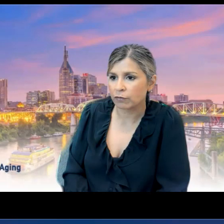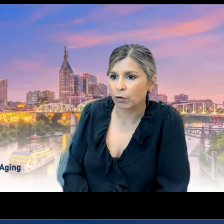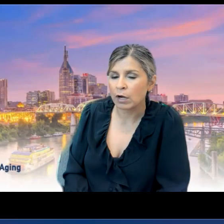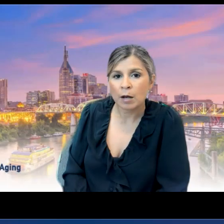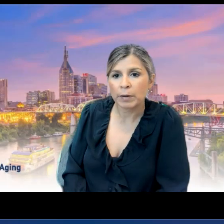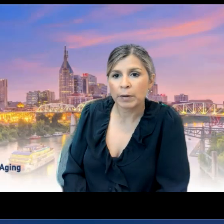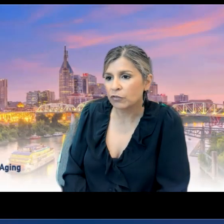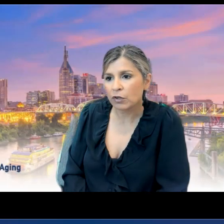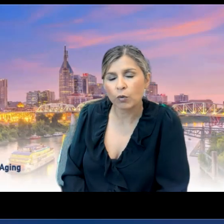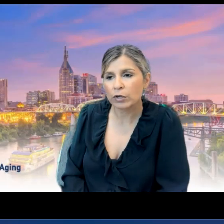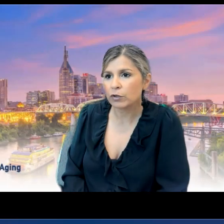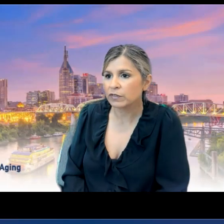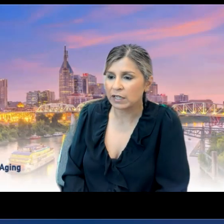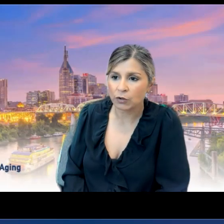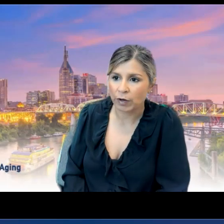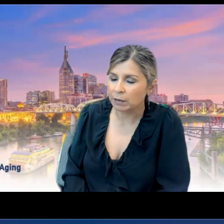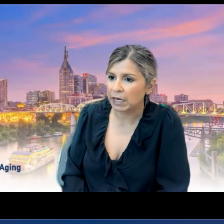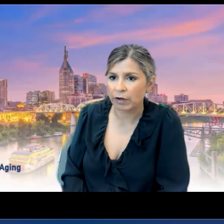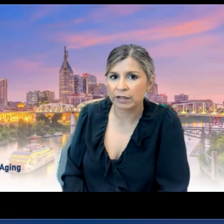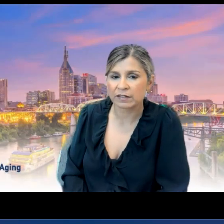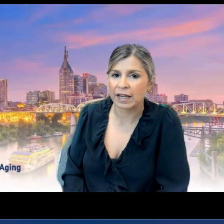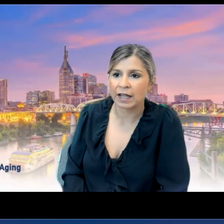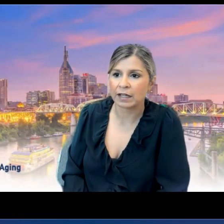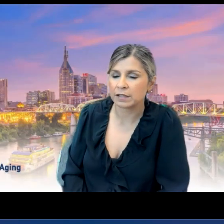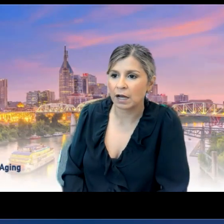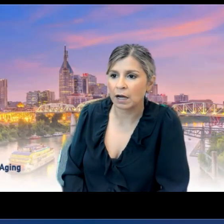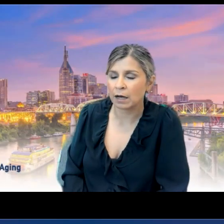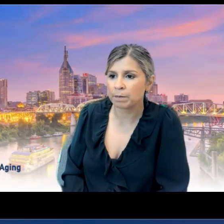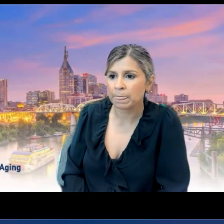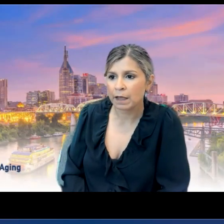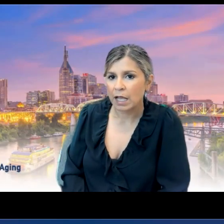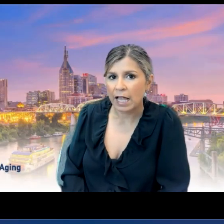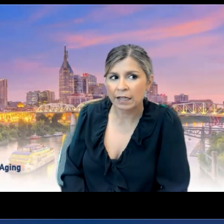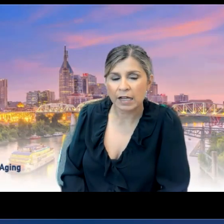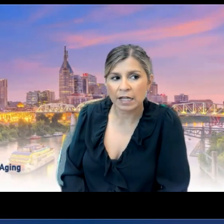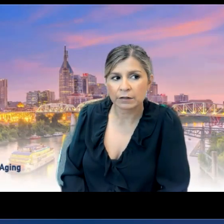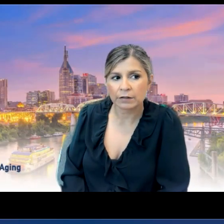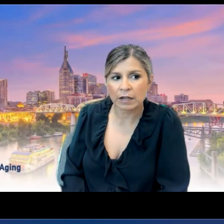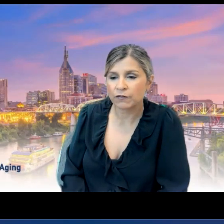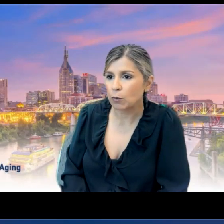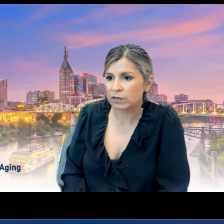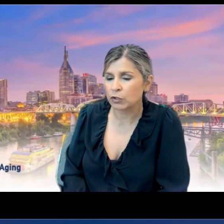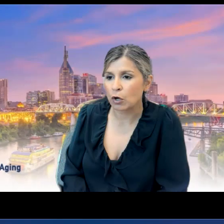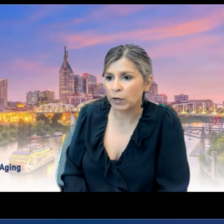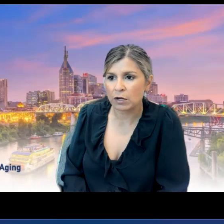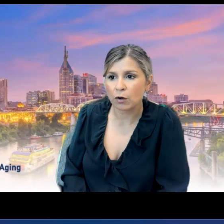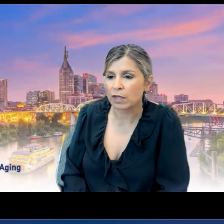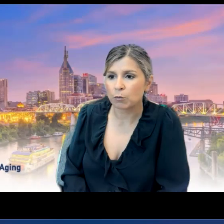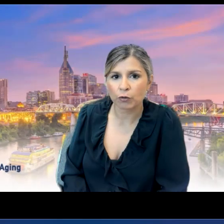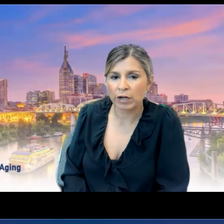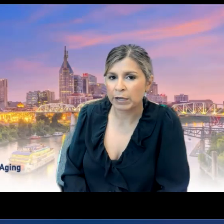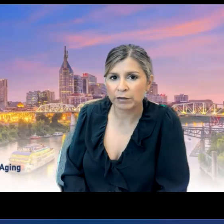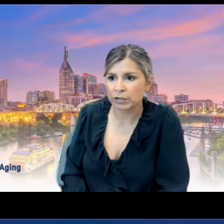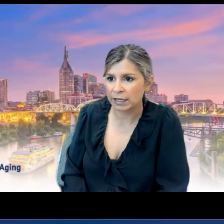we would offer, but also where you're seeing grandparents and, and, and and folks, you know, we know that more grandparents are taking